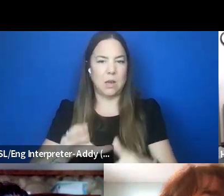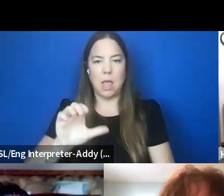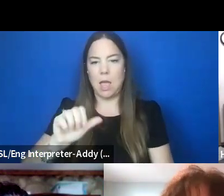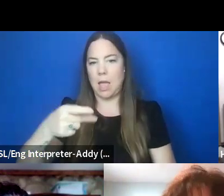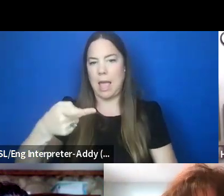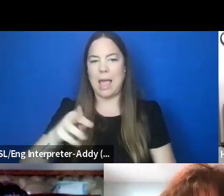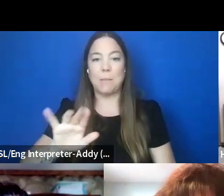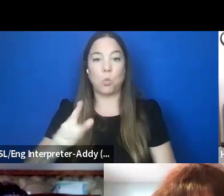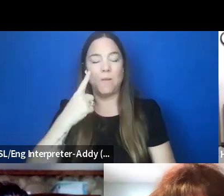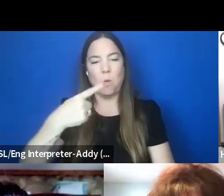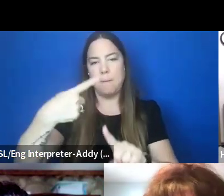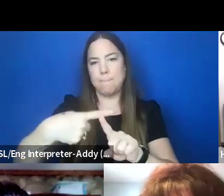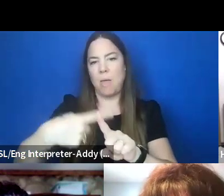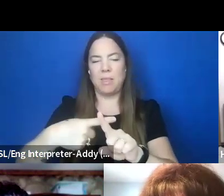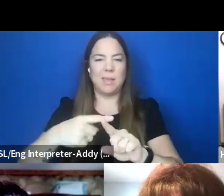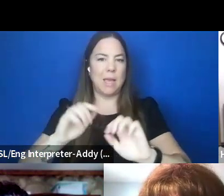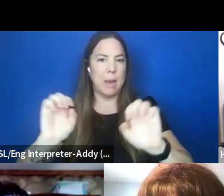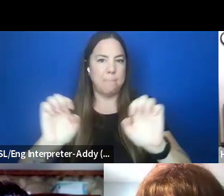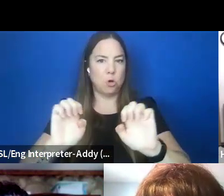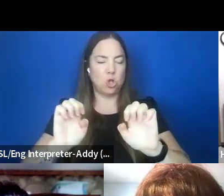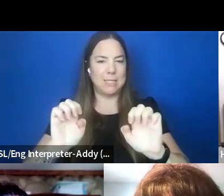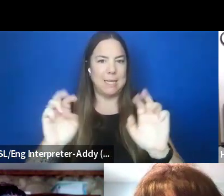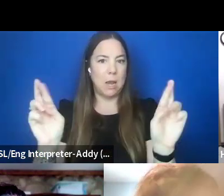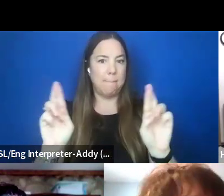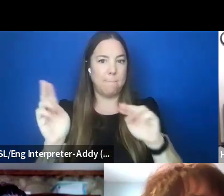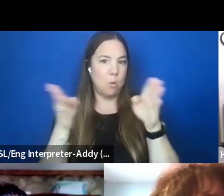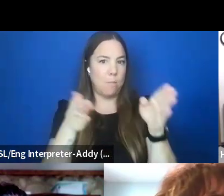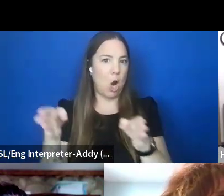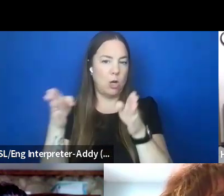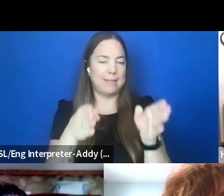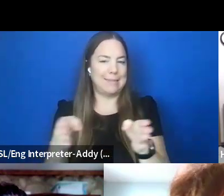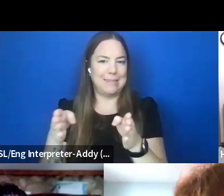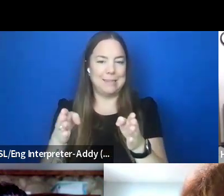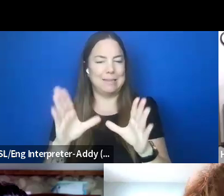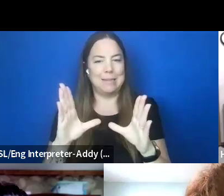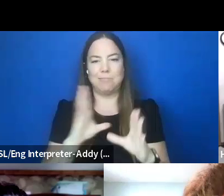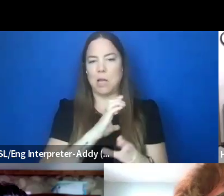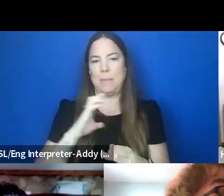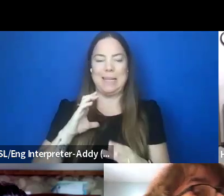Adeleigh Belyeu: Emergency Preparedness Adeleigh Belyeu: committee meeting. So.